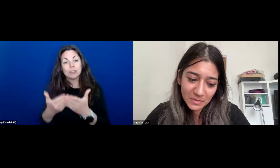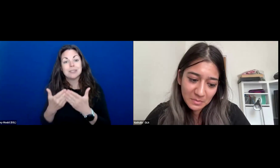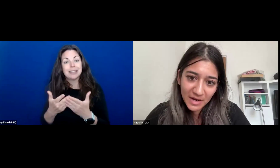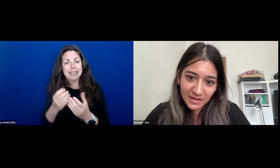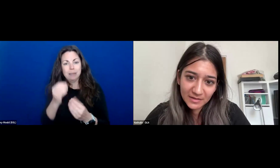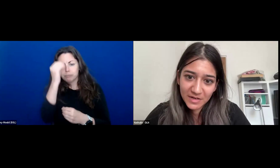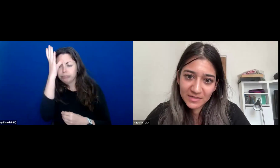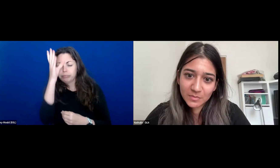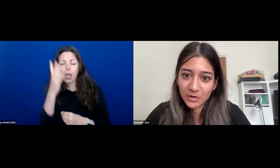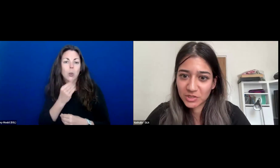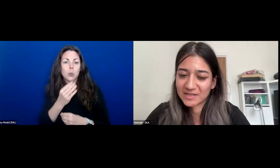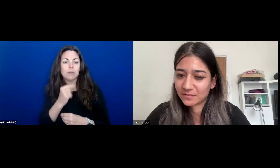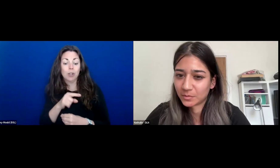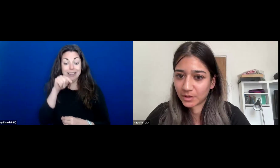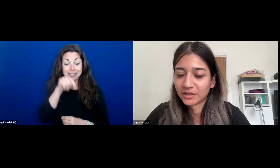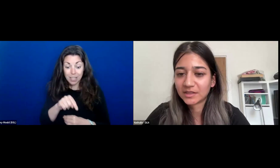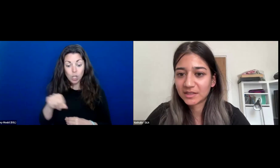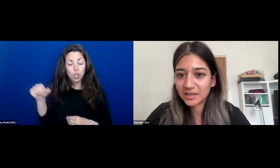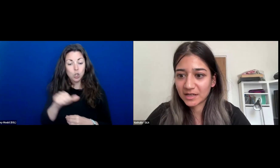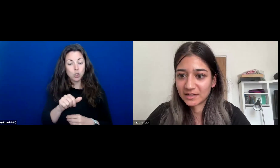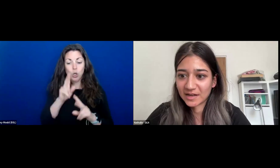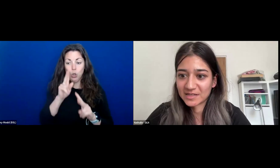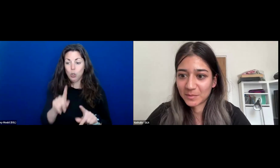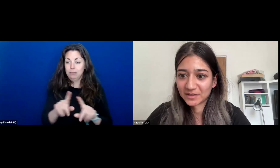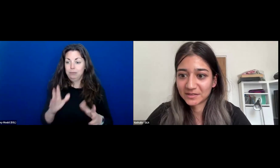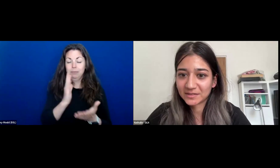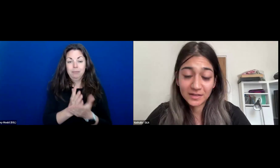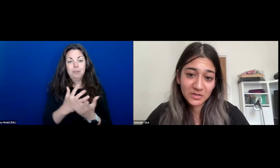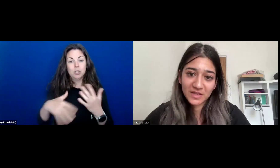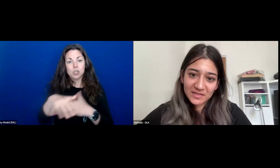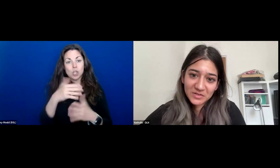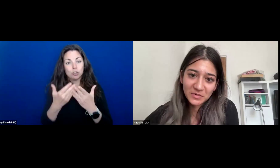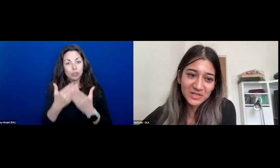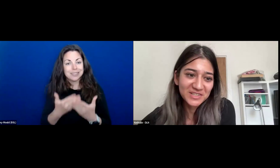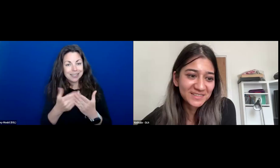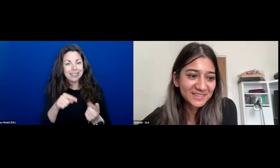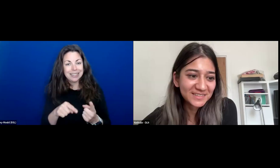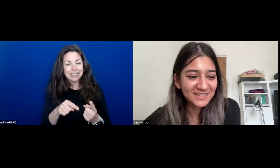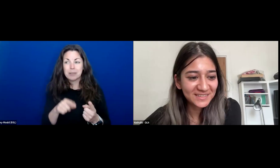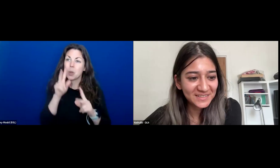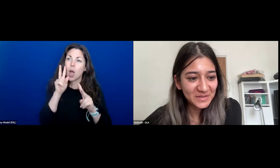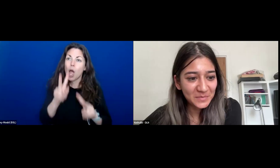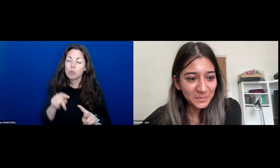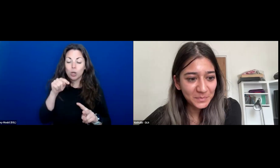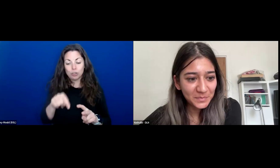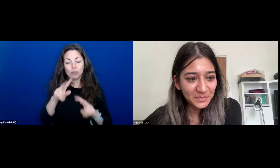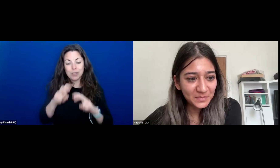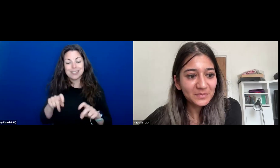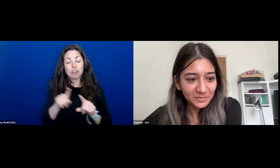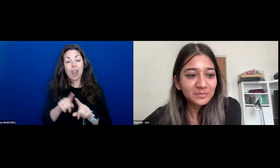so my advice is approach it as if you were an academic. I don't know if that answers your question. Amelia: Definitely, yes.